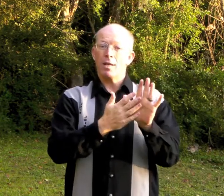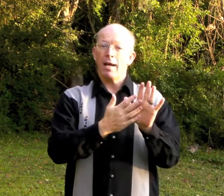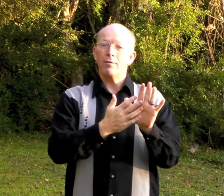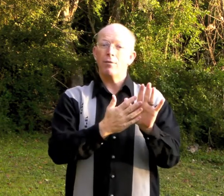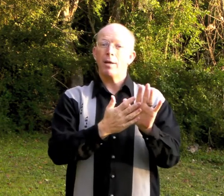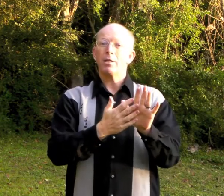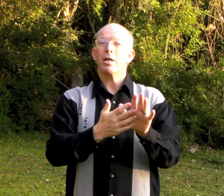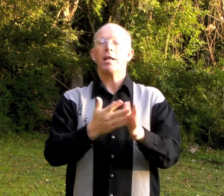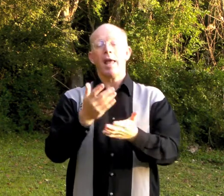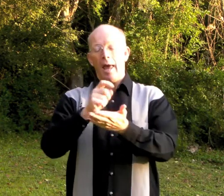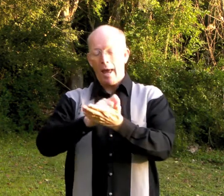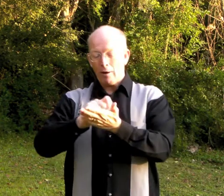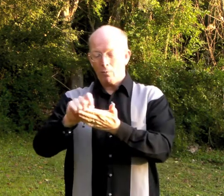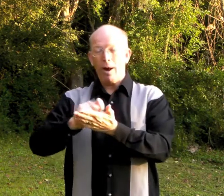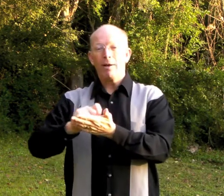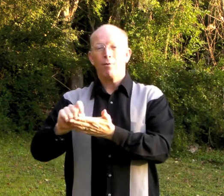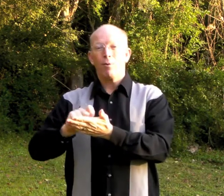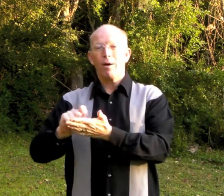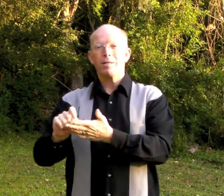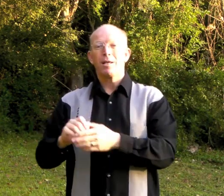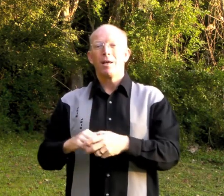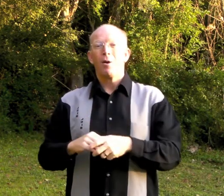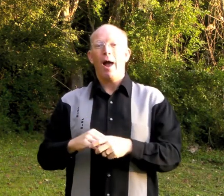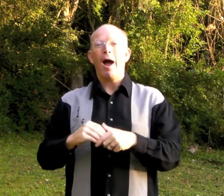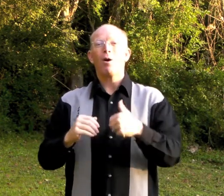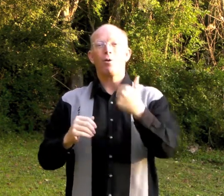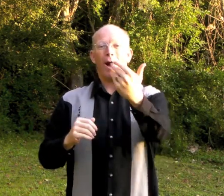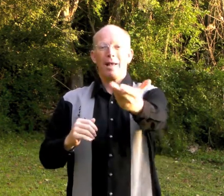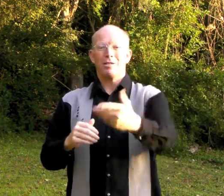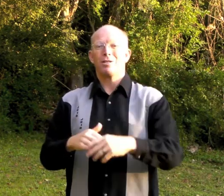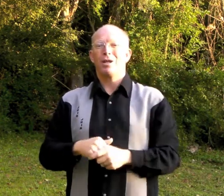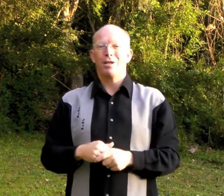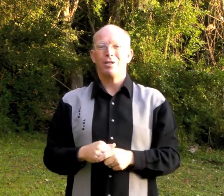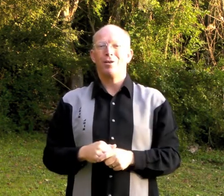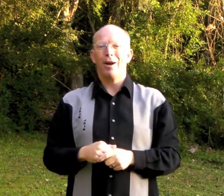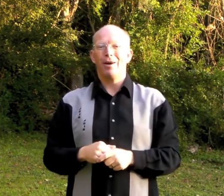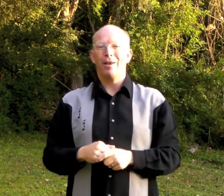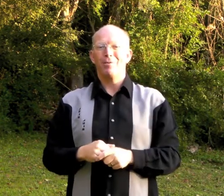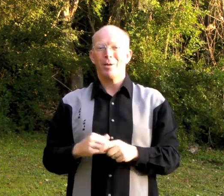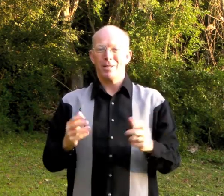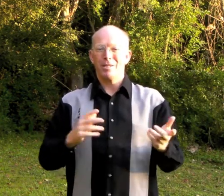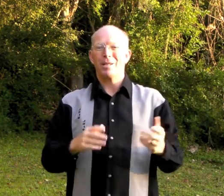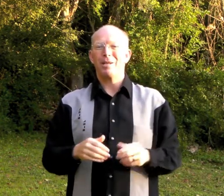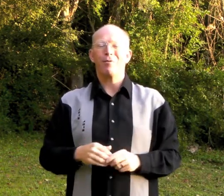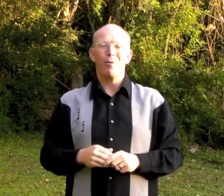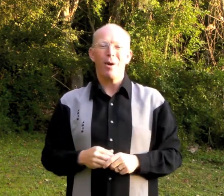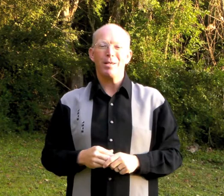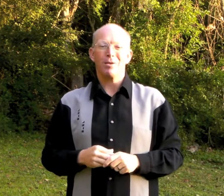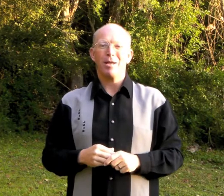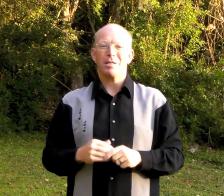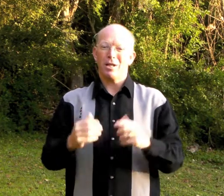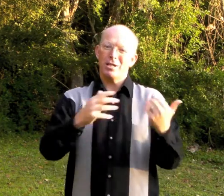Use that information and write for us how GRASS is done in your area and we can see different ways GRASS is done.